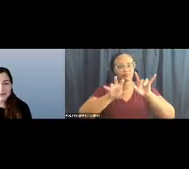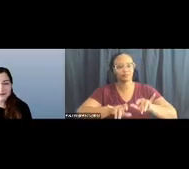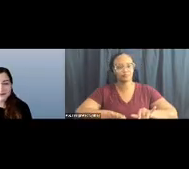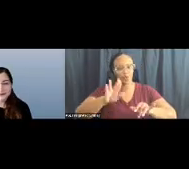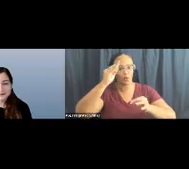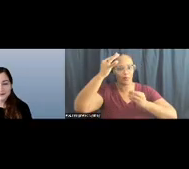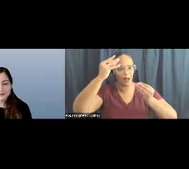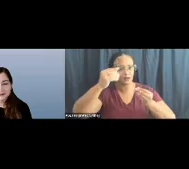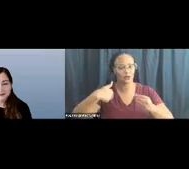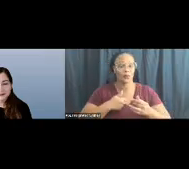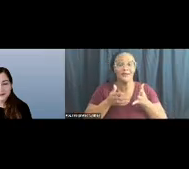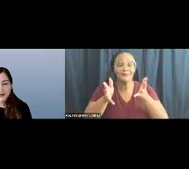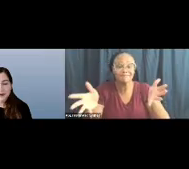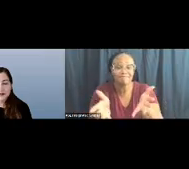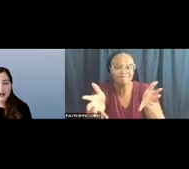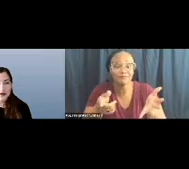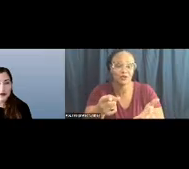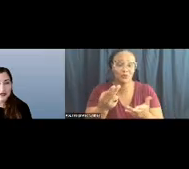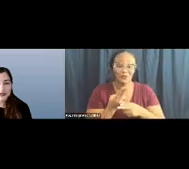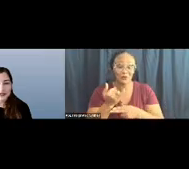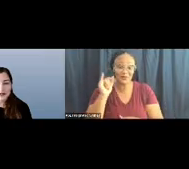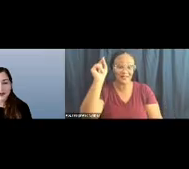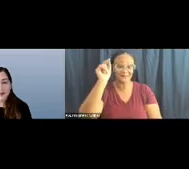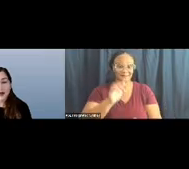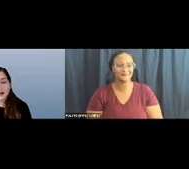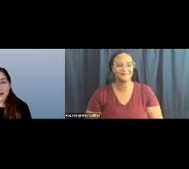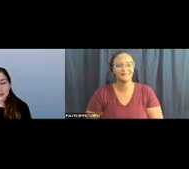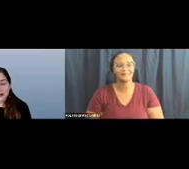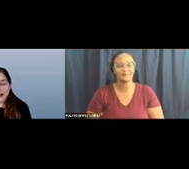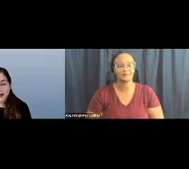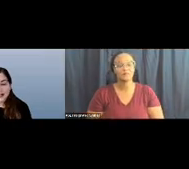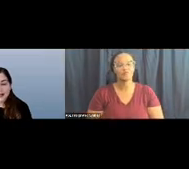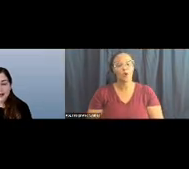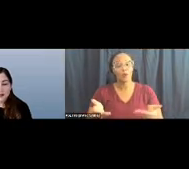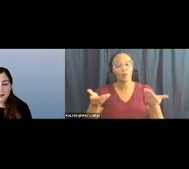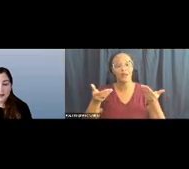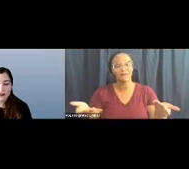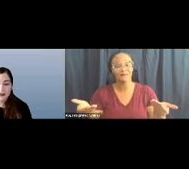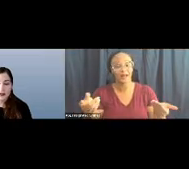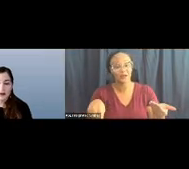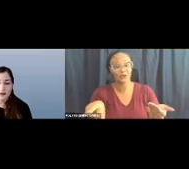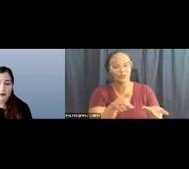Next slide. We invite you to register for an upcoming webinar. And as a reminder, these